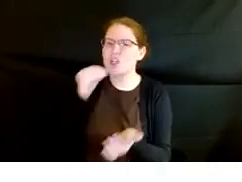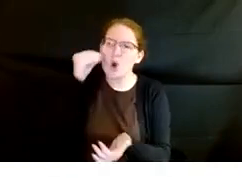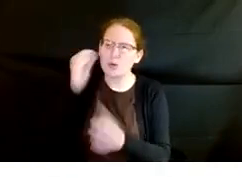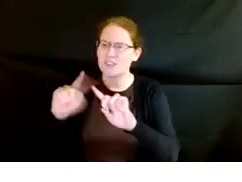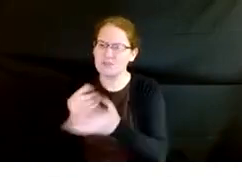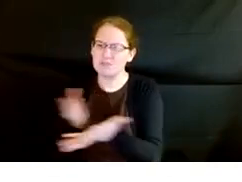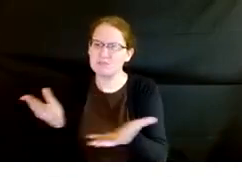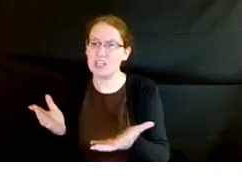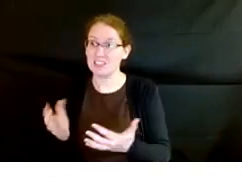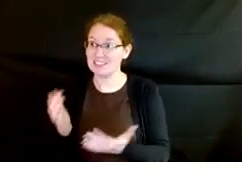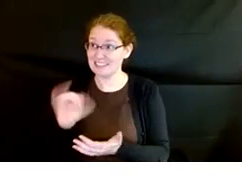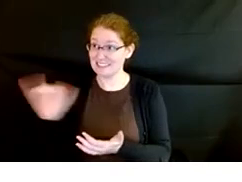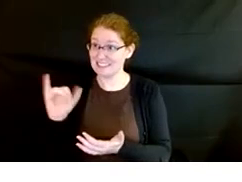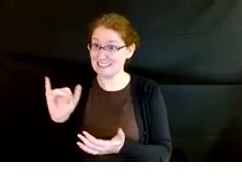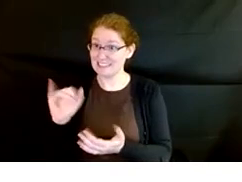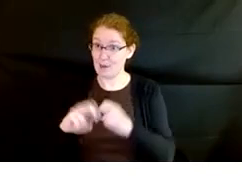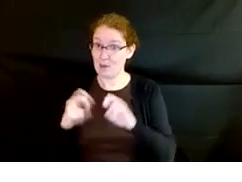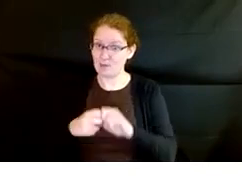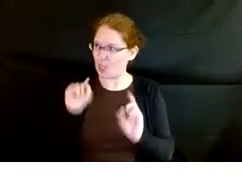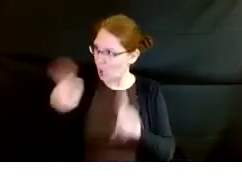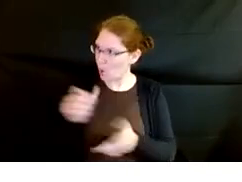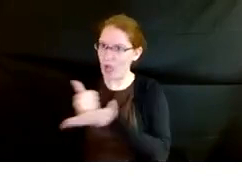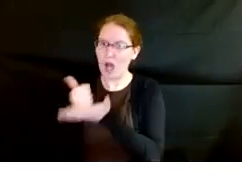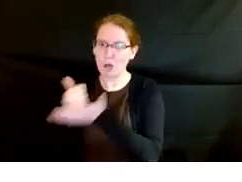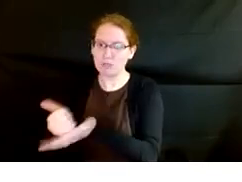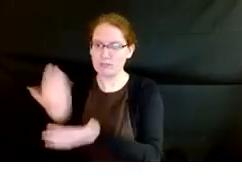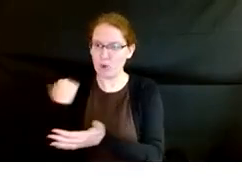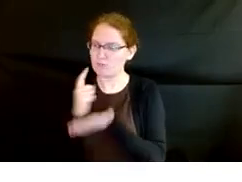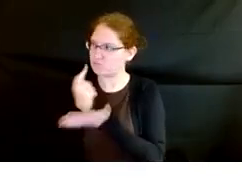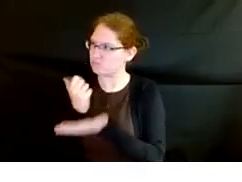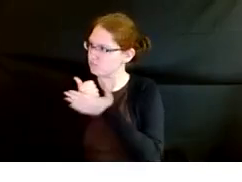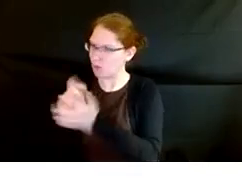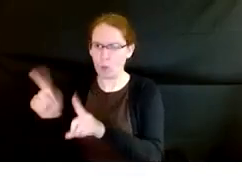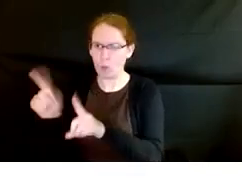had been going to help the relative for example in a long-term care facility...help that person be